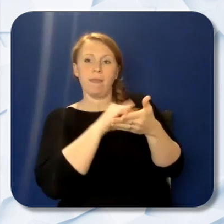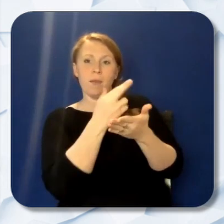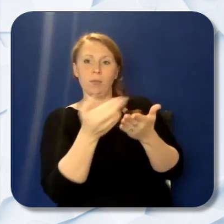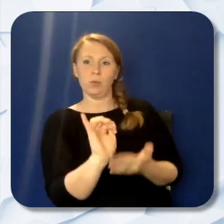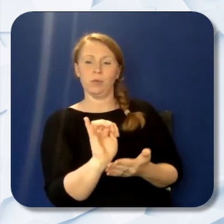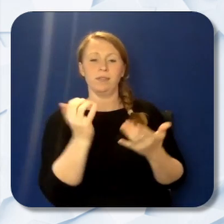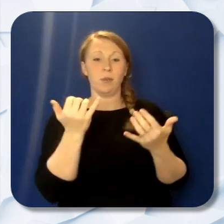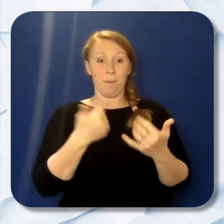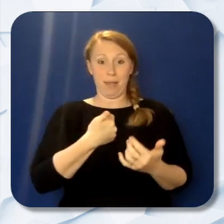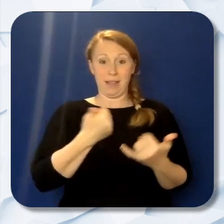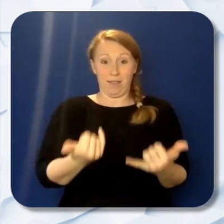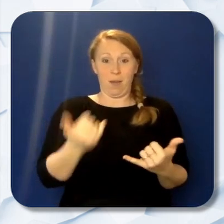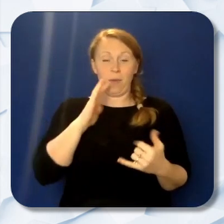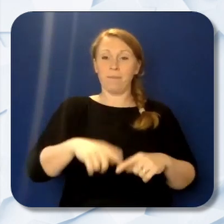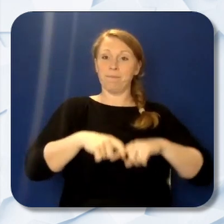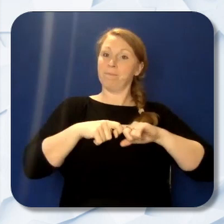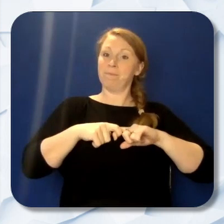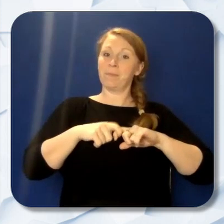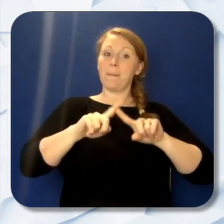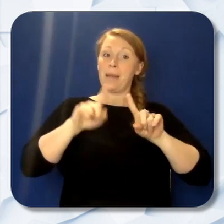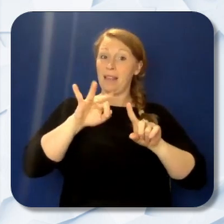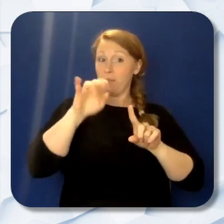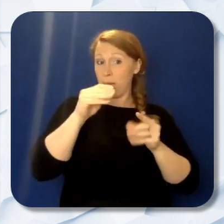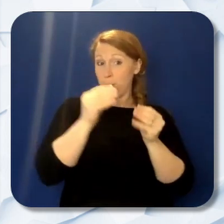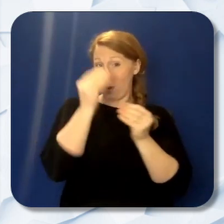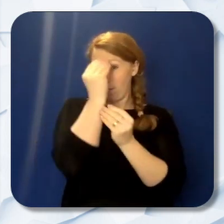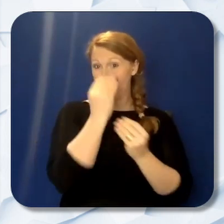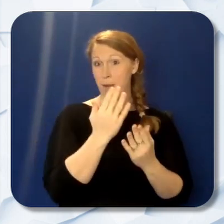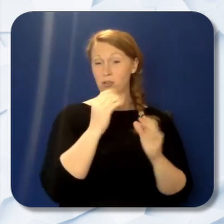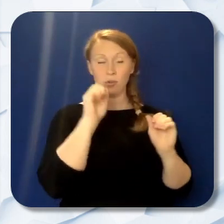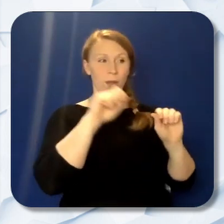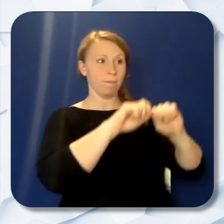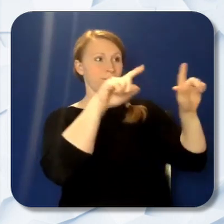and you can visit this website for more information or contact us at Naloxone, at